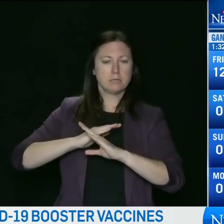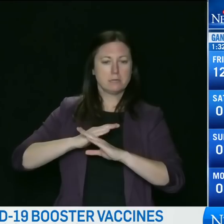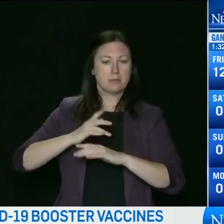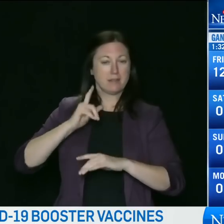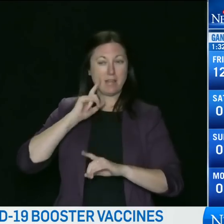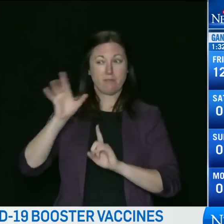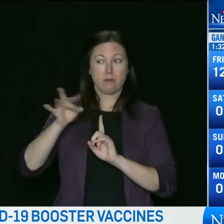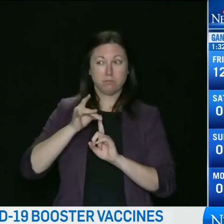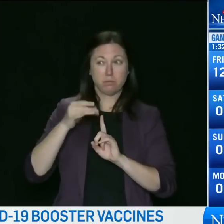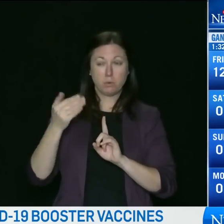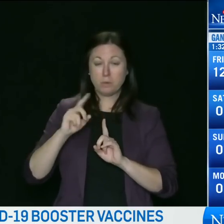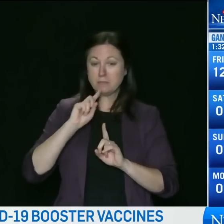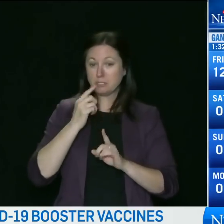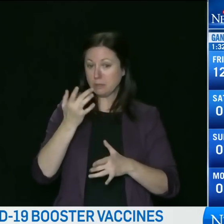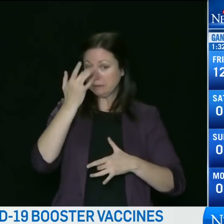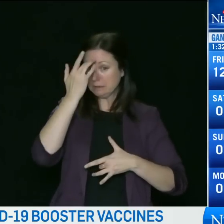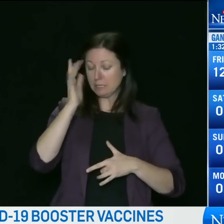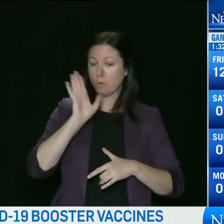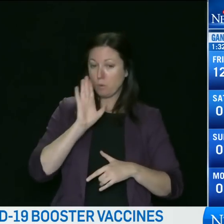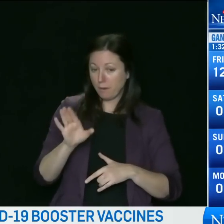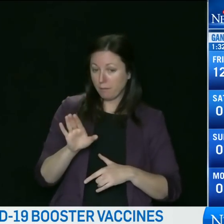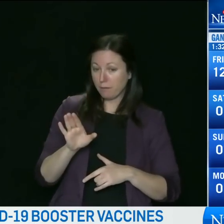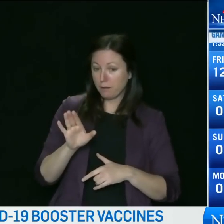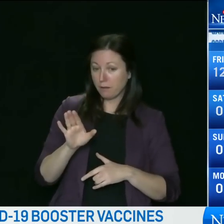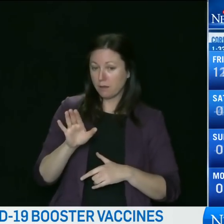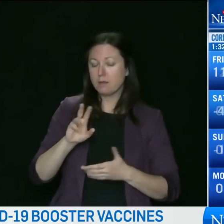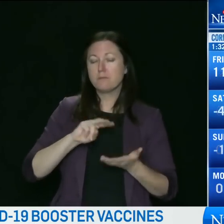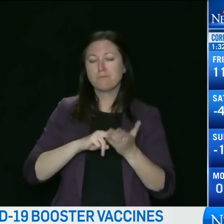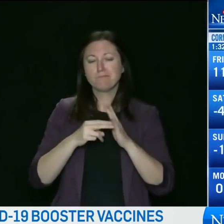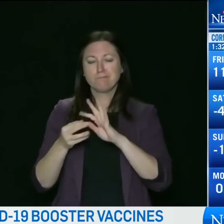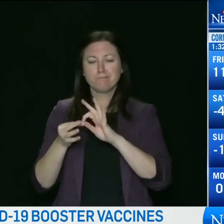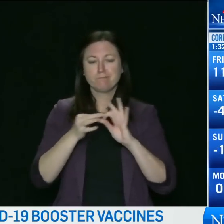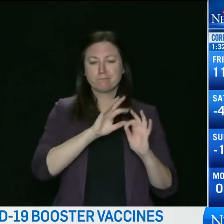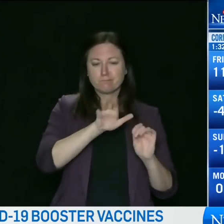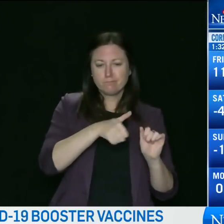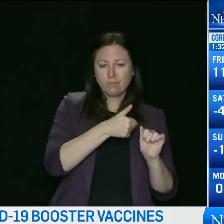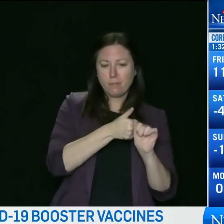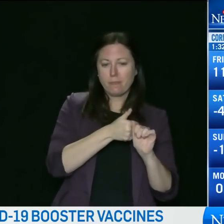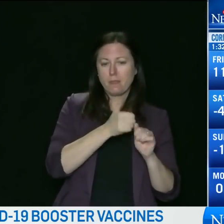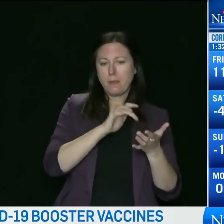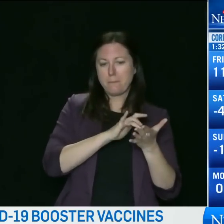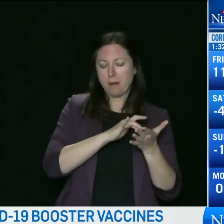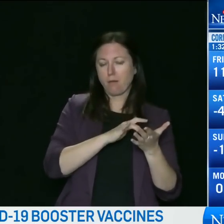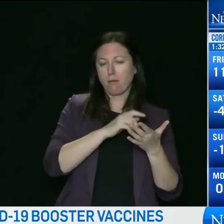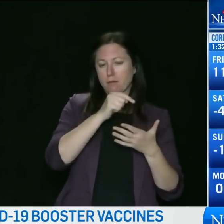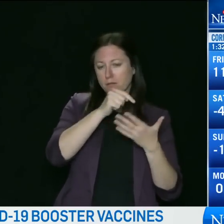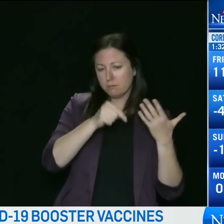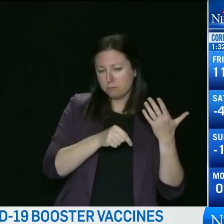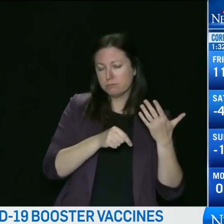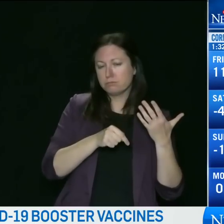OR LOWER PROTECTION COULD BE CONSIDERED BY THE INDIVIDUAL. THE RISK OF SEVERE ILLNESS FROM